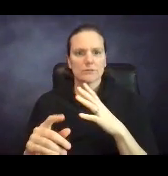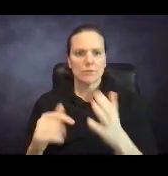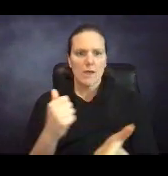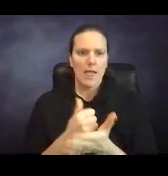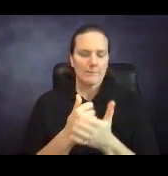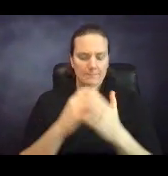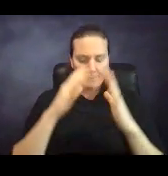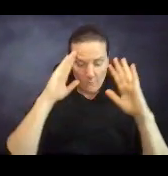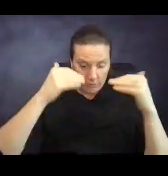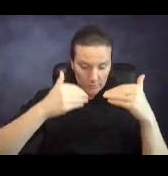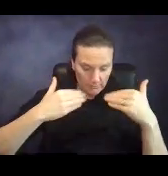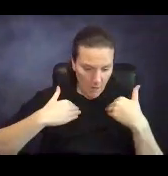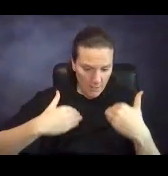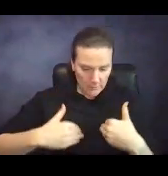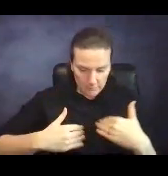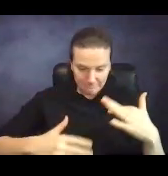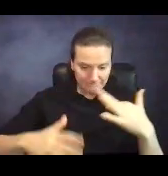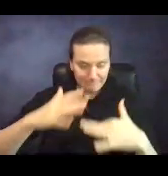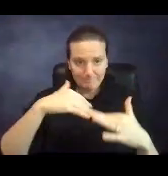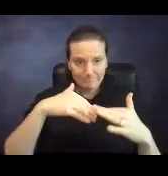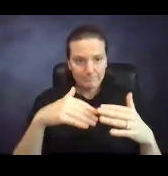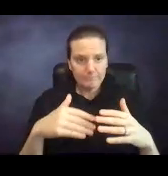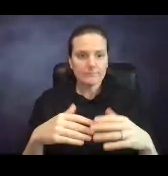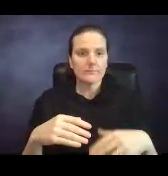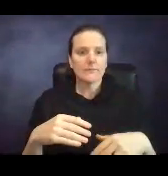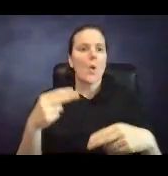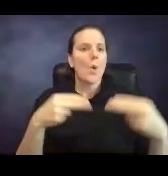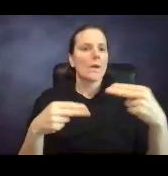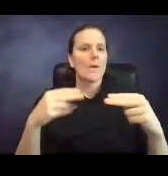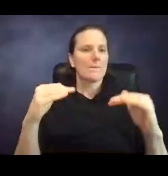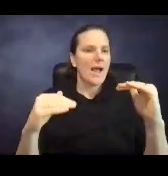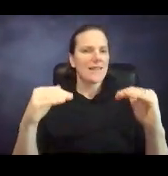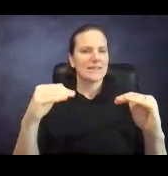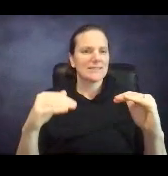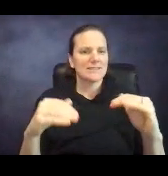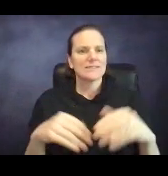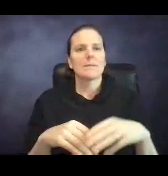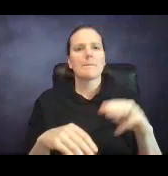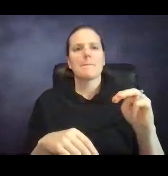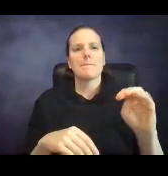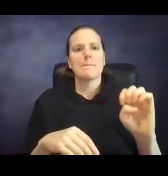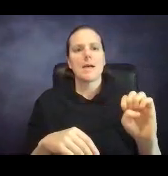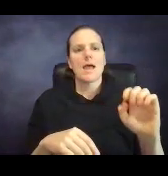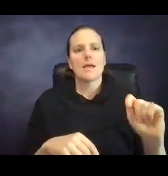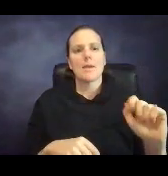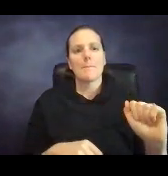through optimizing metabolic health, balancing hormones, gut healing, heart led coaching.